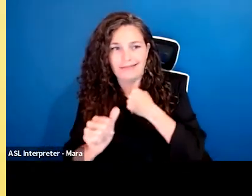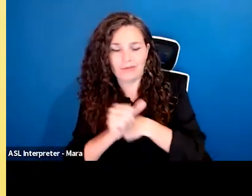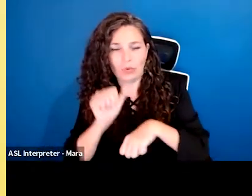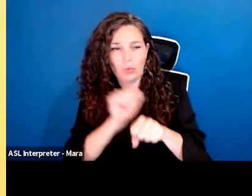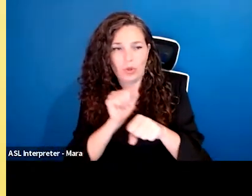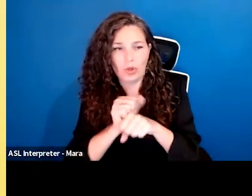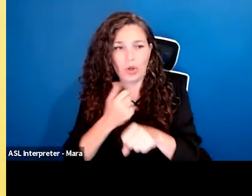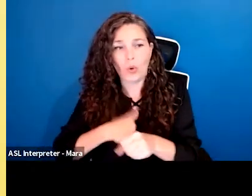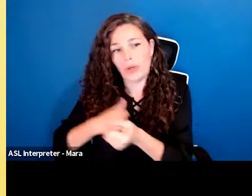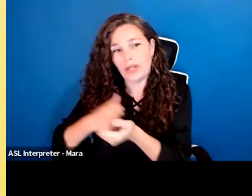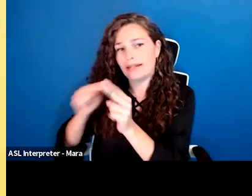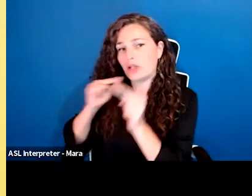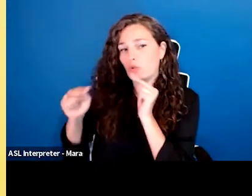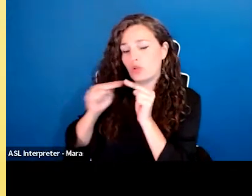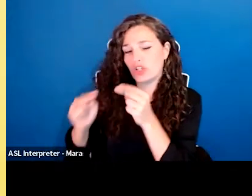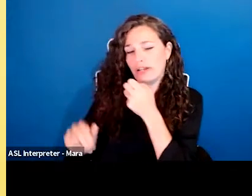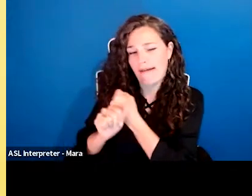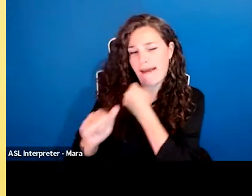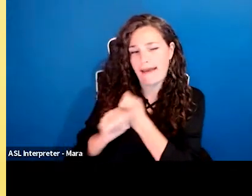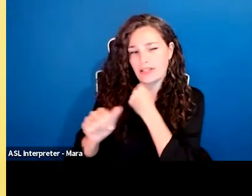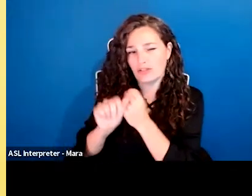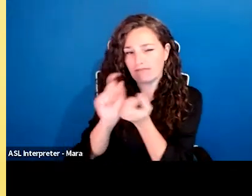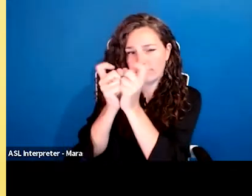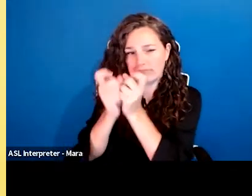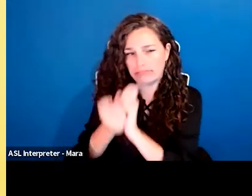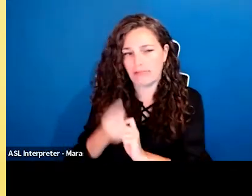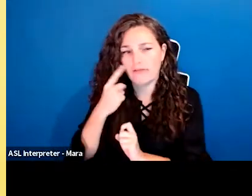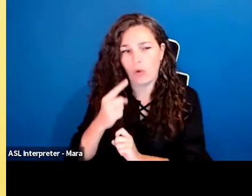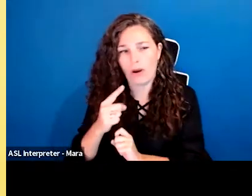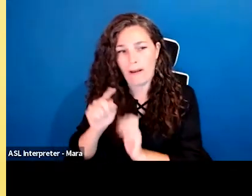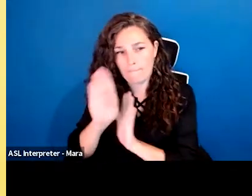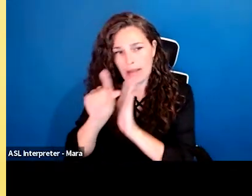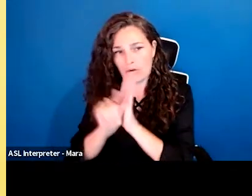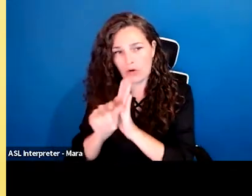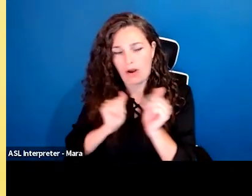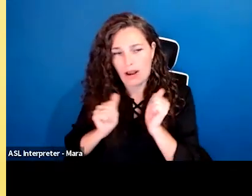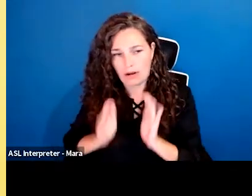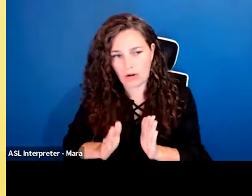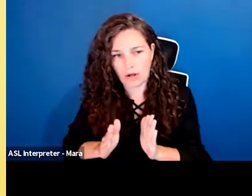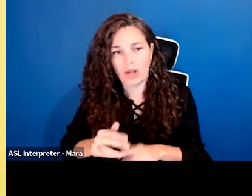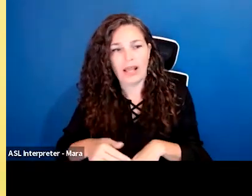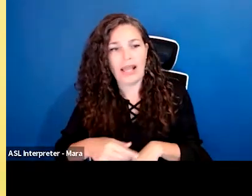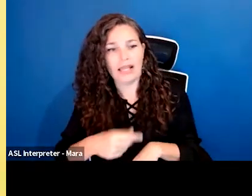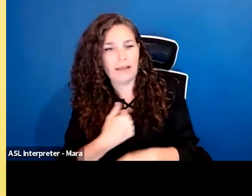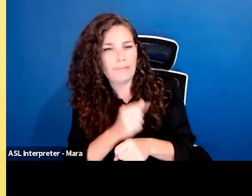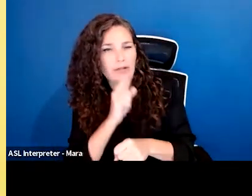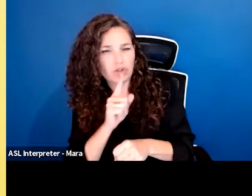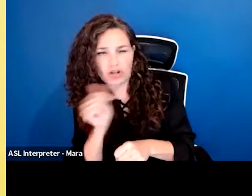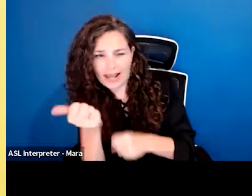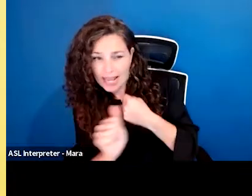on behalf of background actors, evaluate the viability of hazardous work, ensure rules are observed